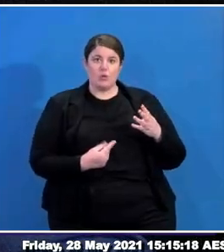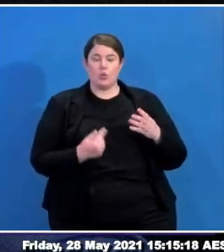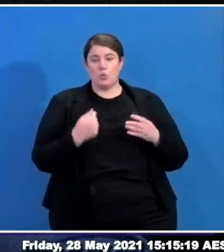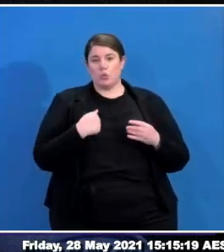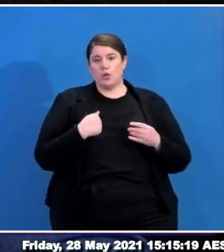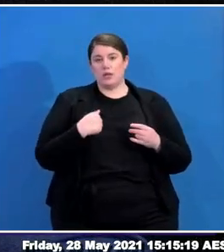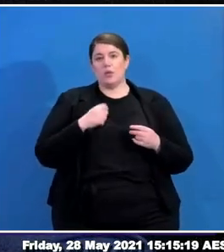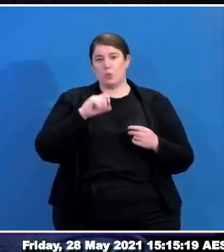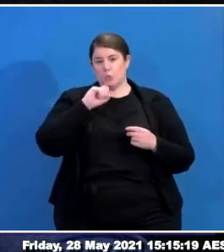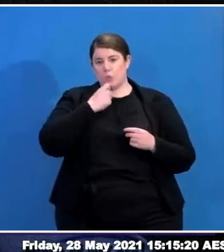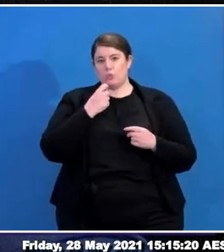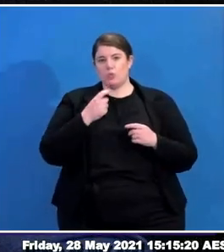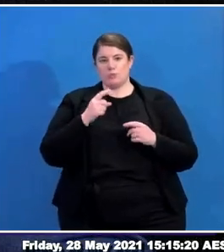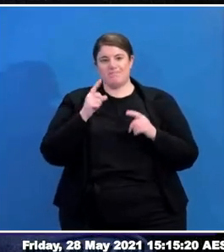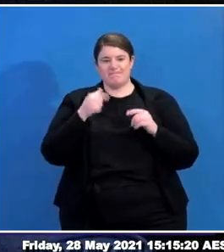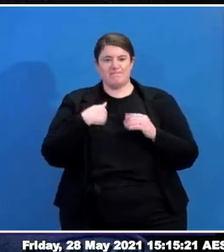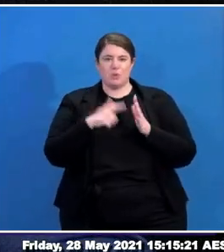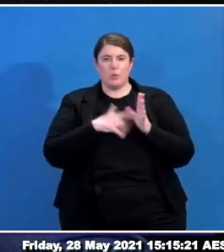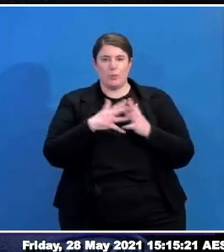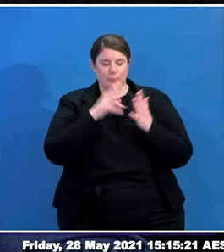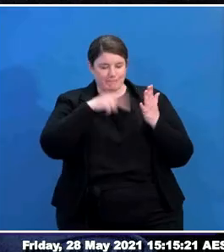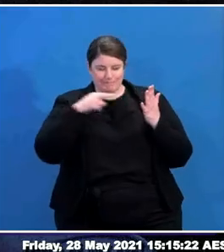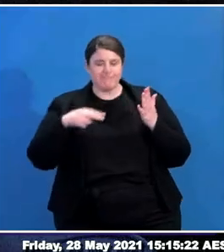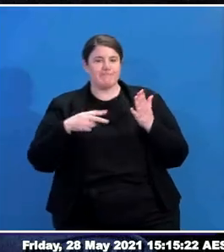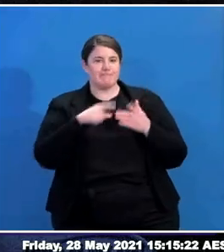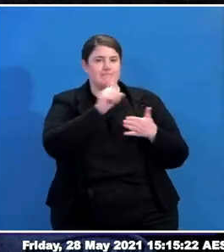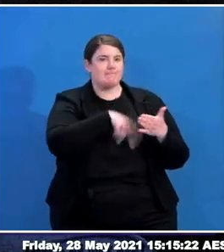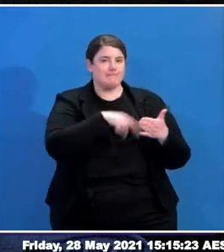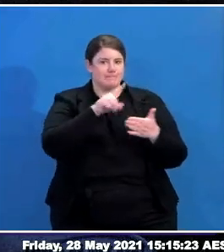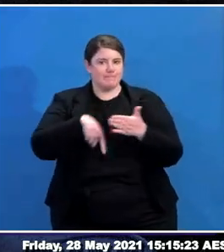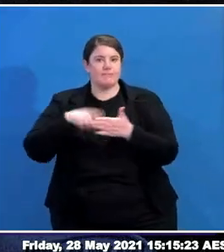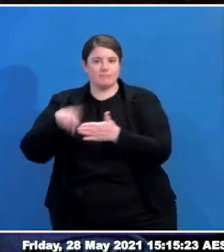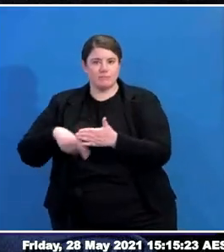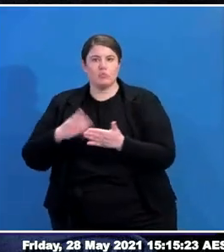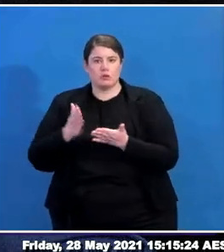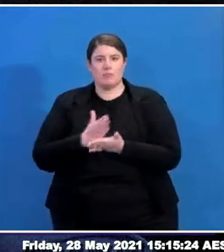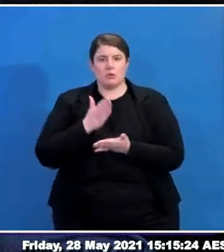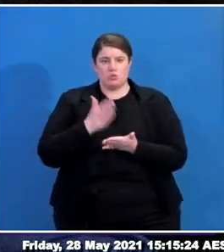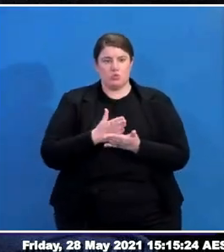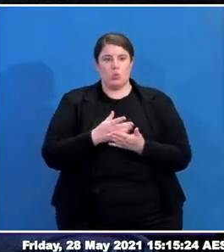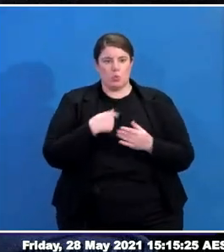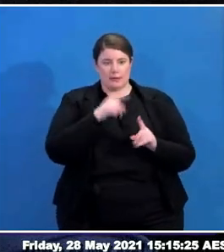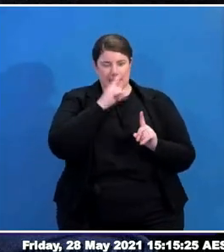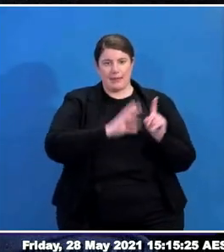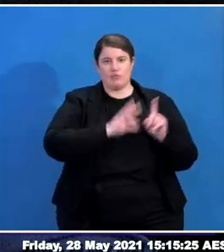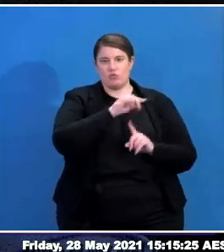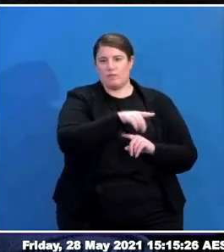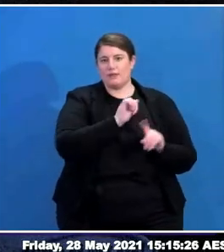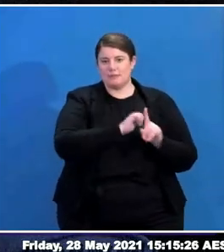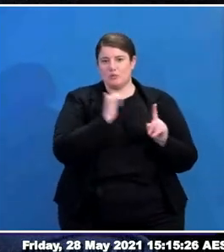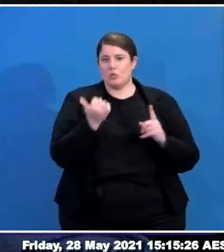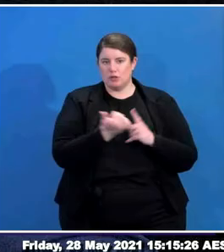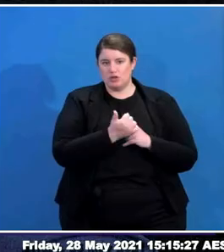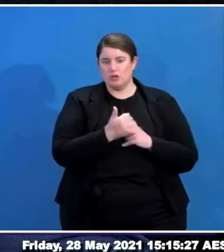some of our regulatory powers to ensure that something happens to prevent